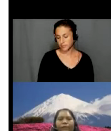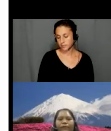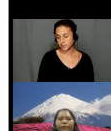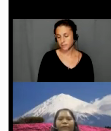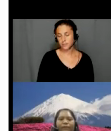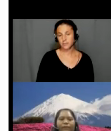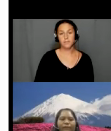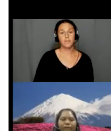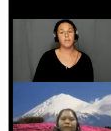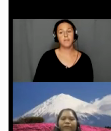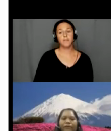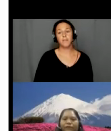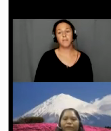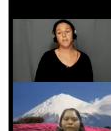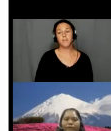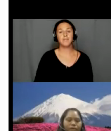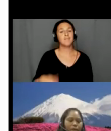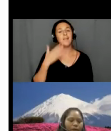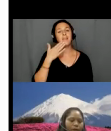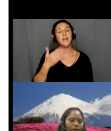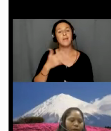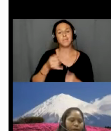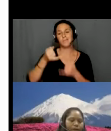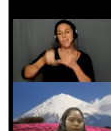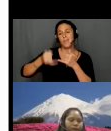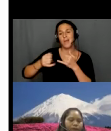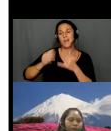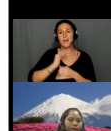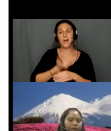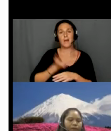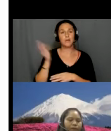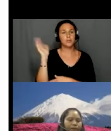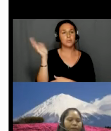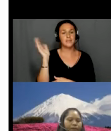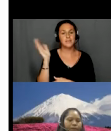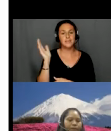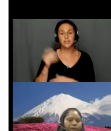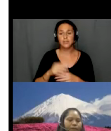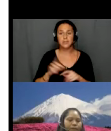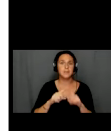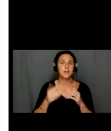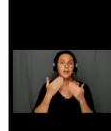Thank you, that is the end of our presentation, but thank you to our